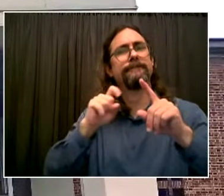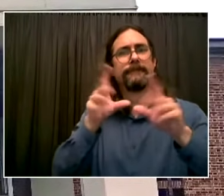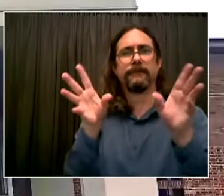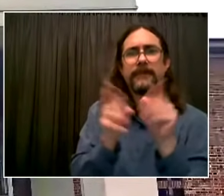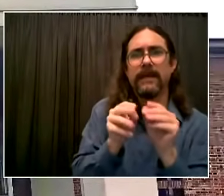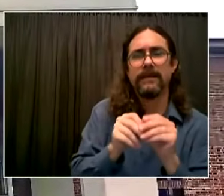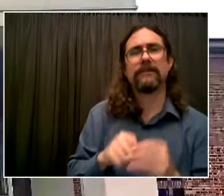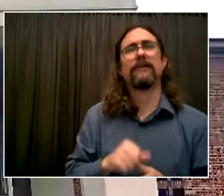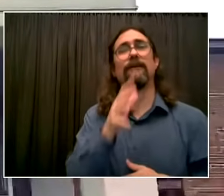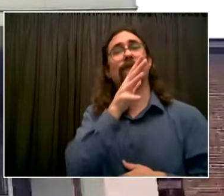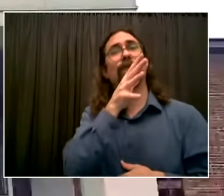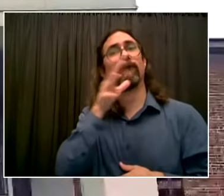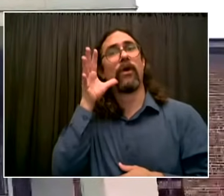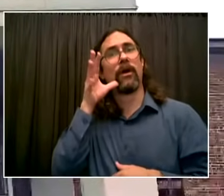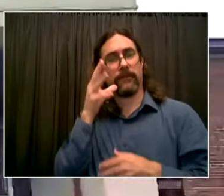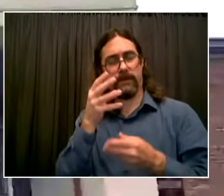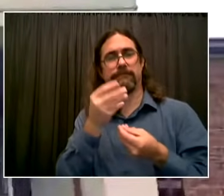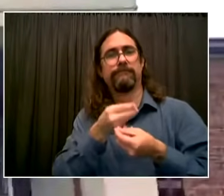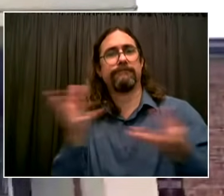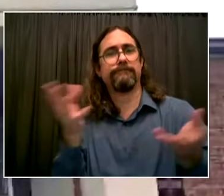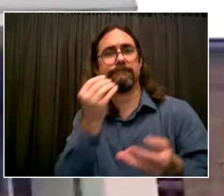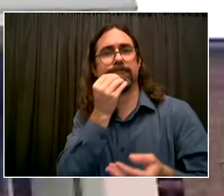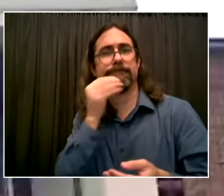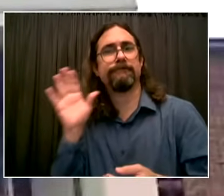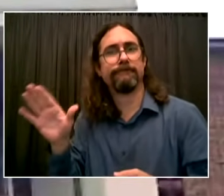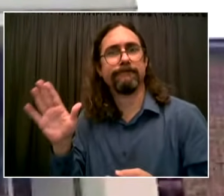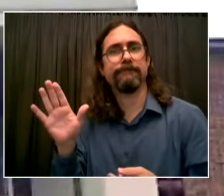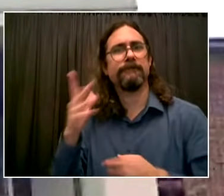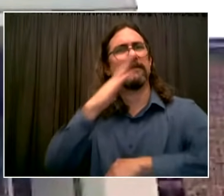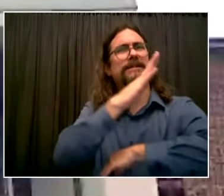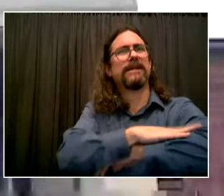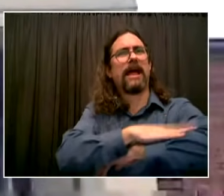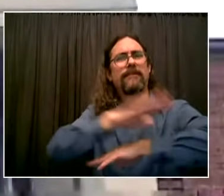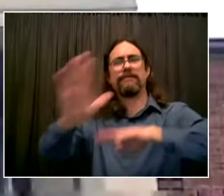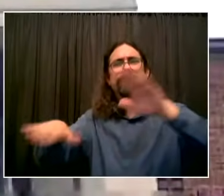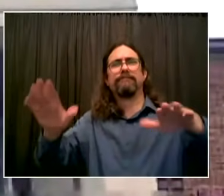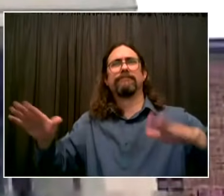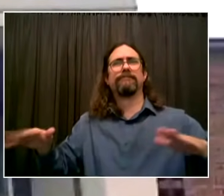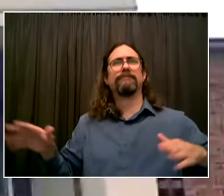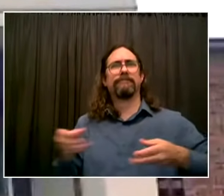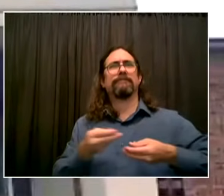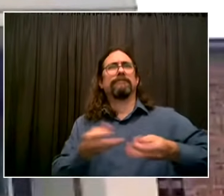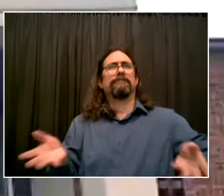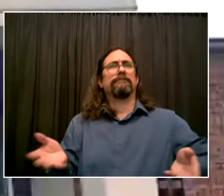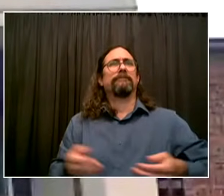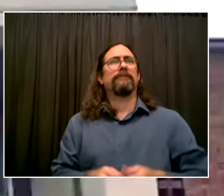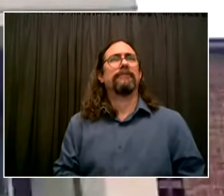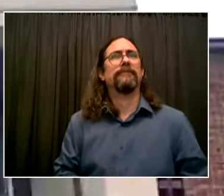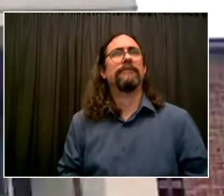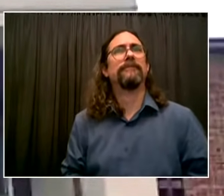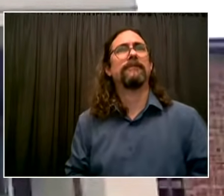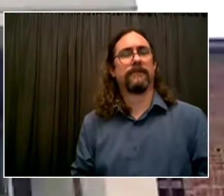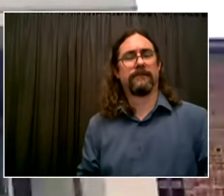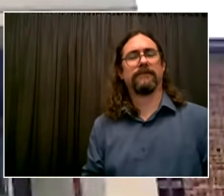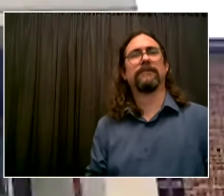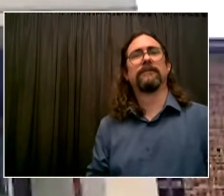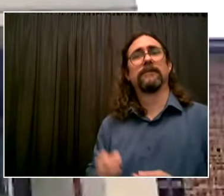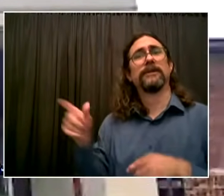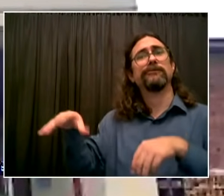AGO . THEF ARM IS ALSO FEEDNIG PEOPLE. THERE ARE FARM STANDS NOW IN FRONT OF BOROUGH